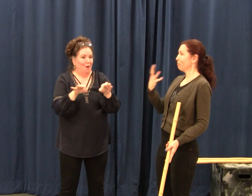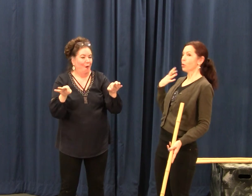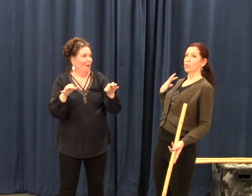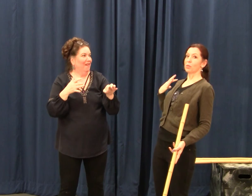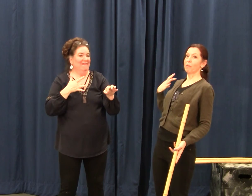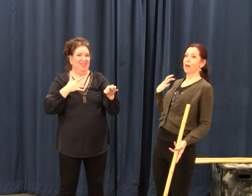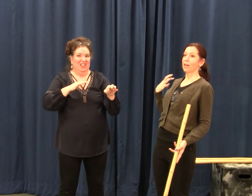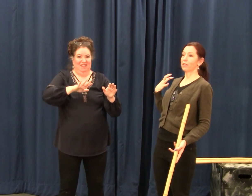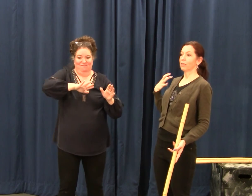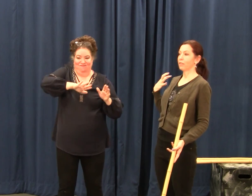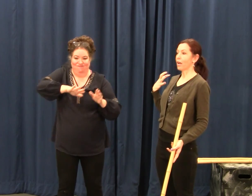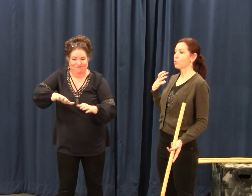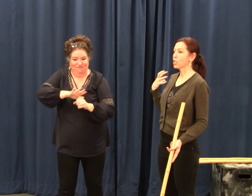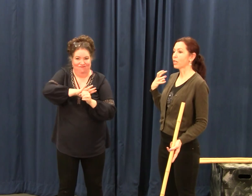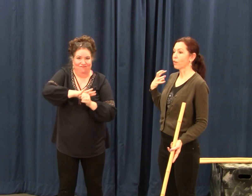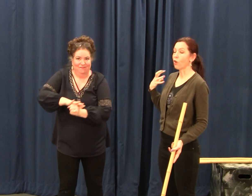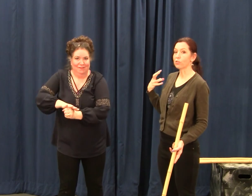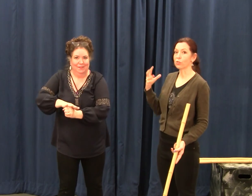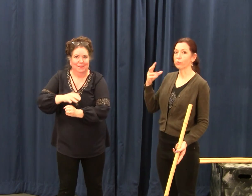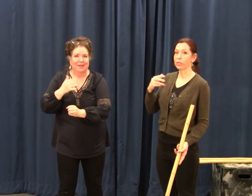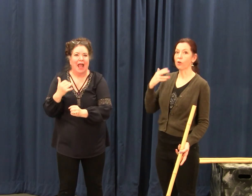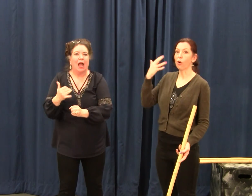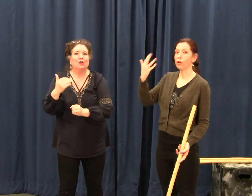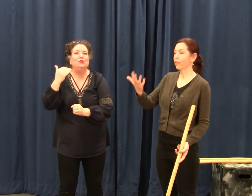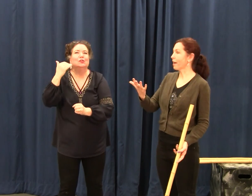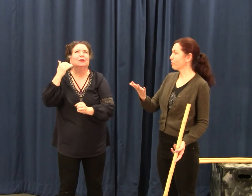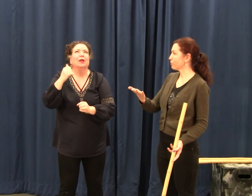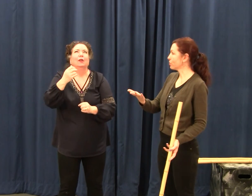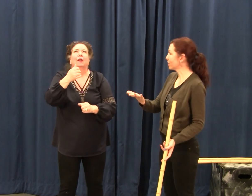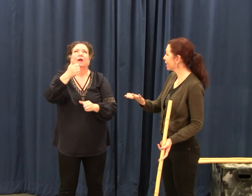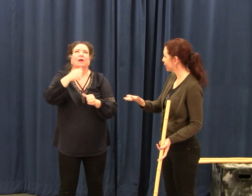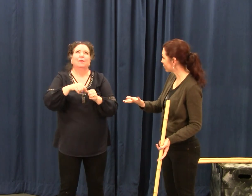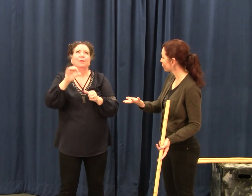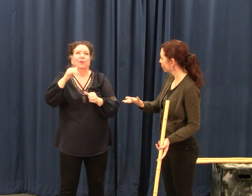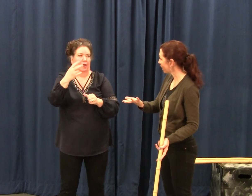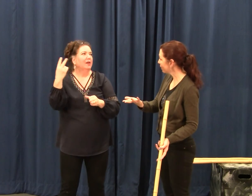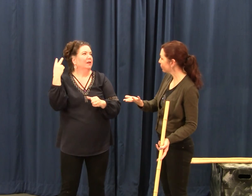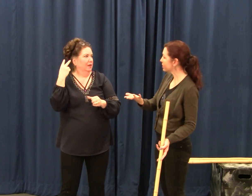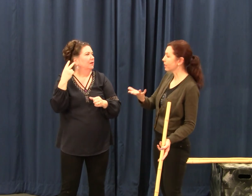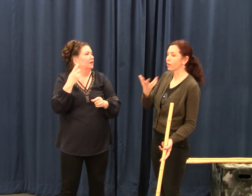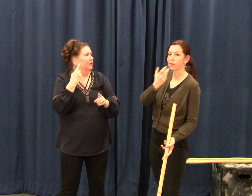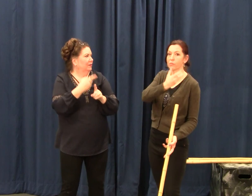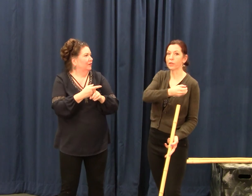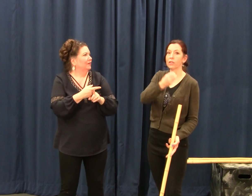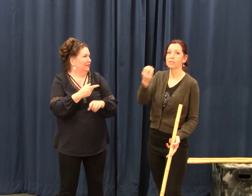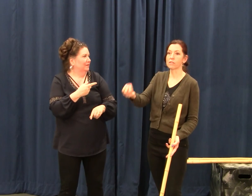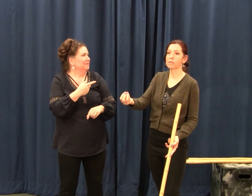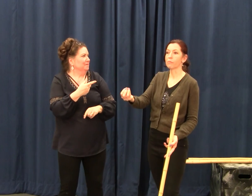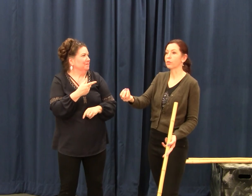pushed upon.. she can also recall that for stage, right? We take our experiences and